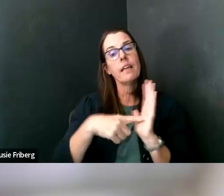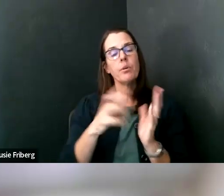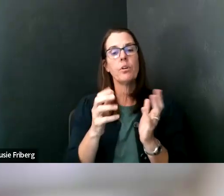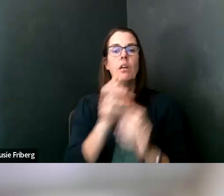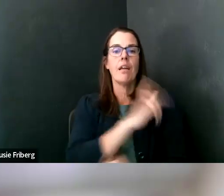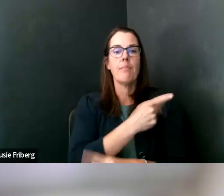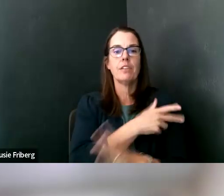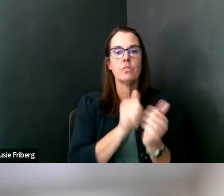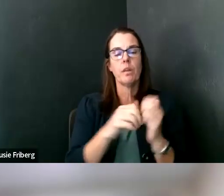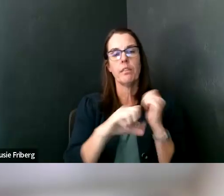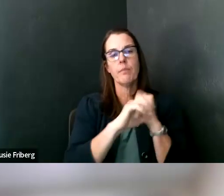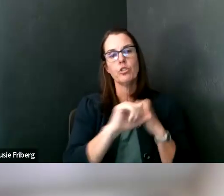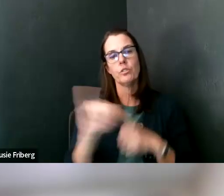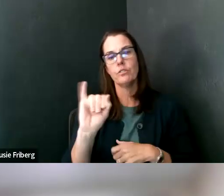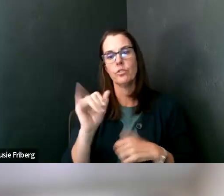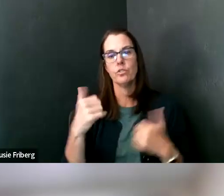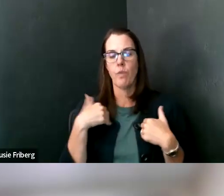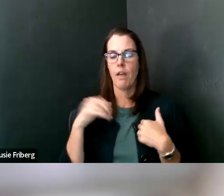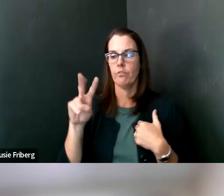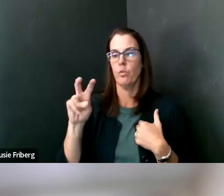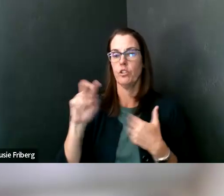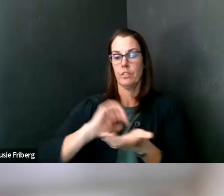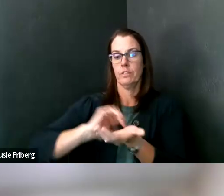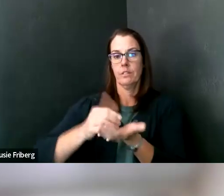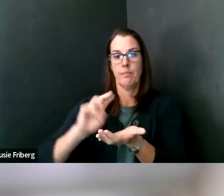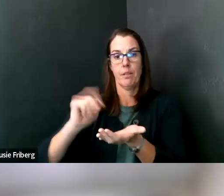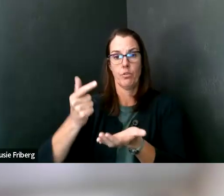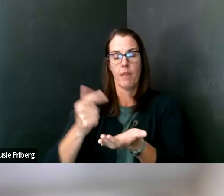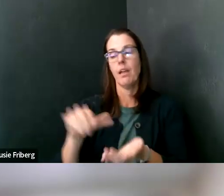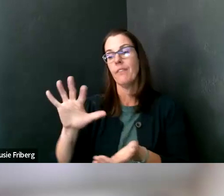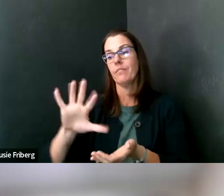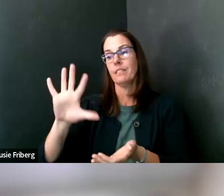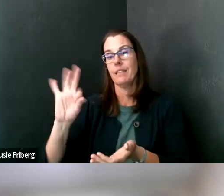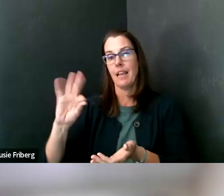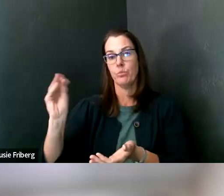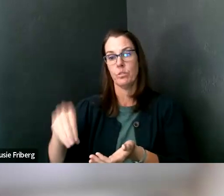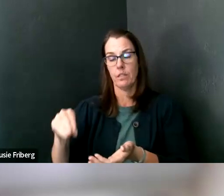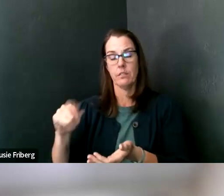insurance who received a 200 milligram dose, 59% of patients paid no out-of-pocket costs